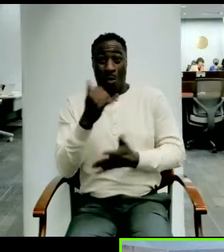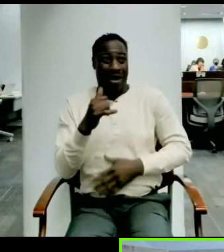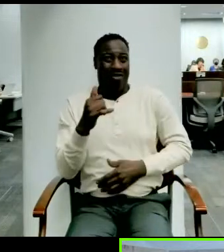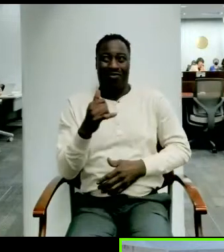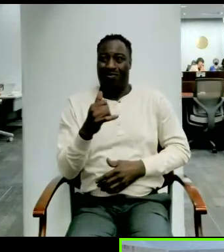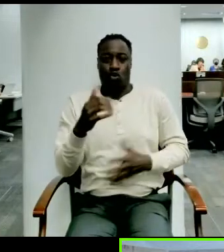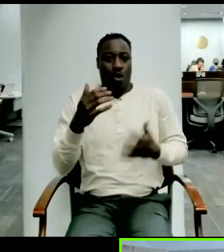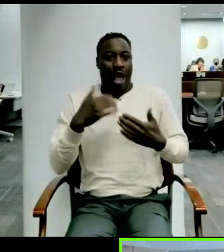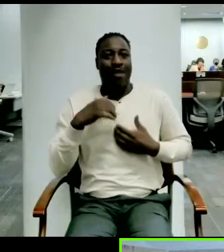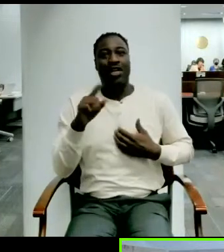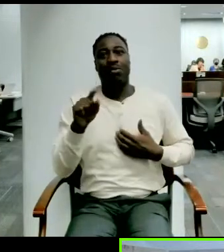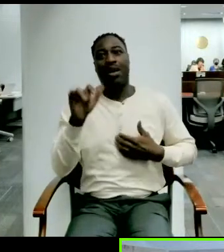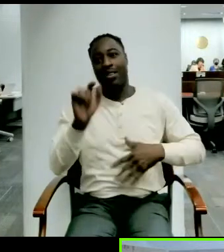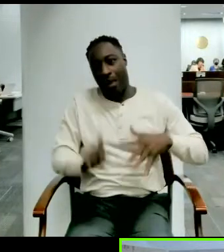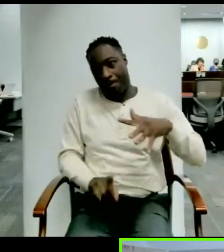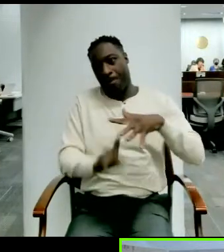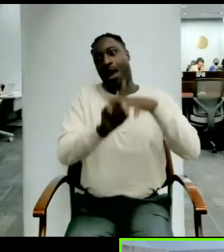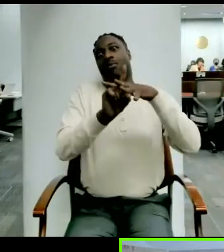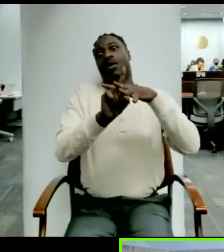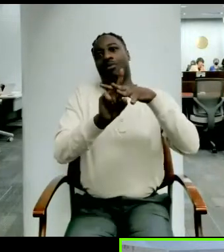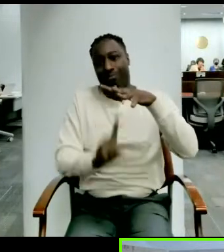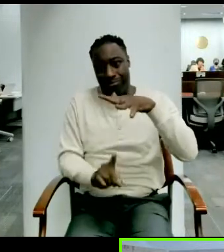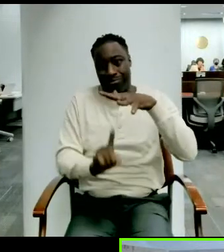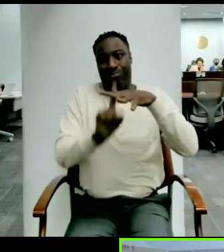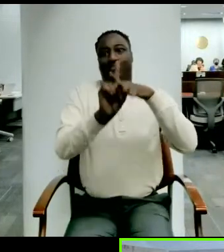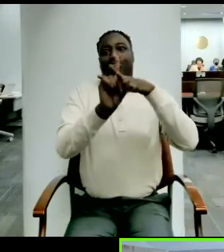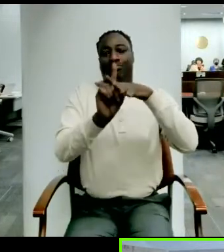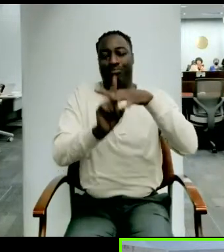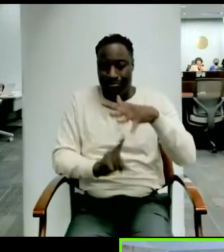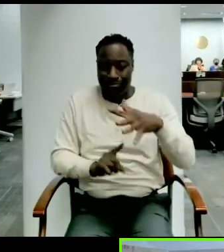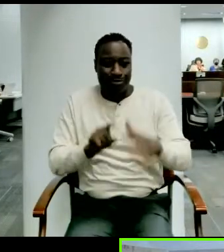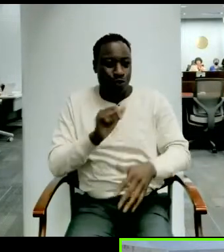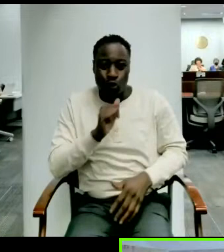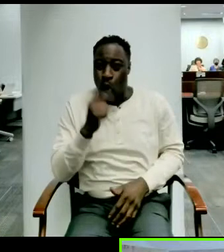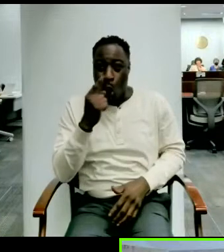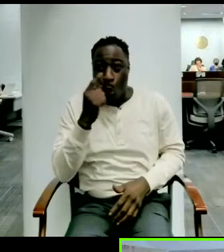that is coarse at sometimes than others and that you don't always know what the triggers are.